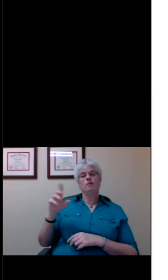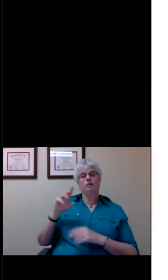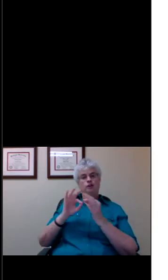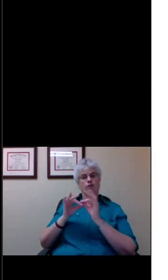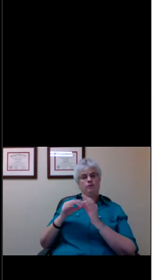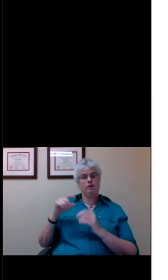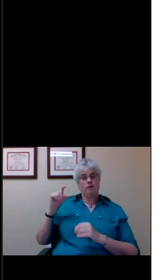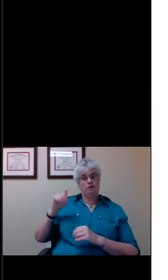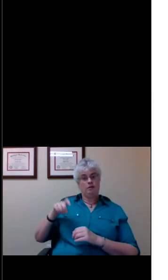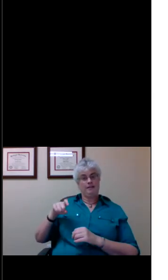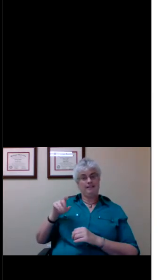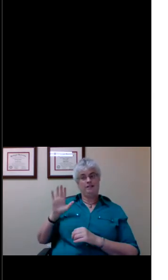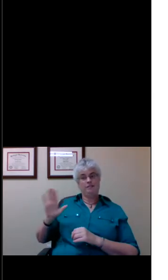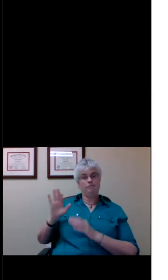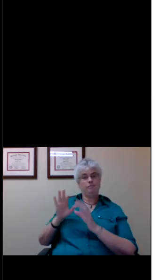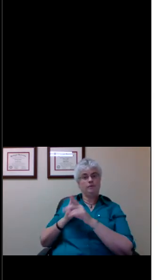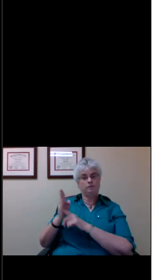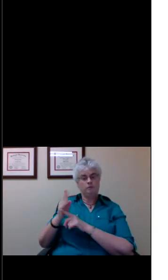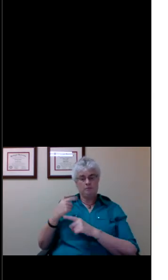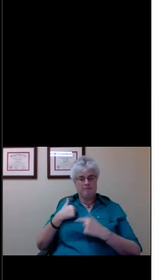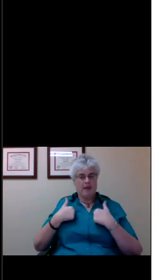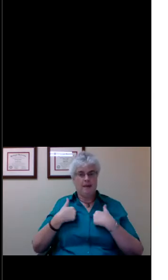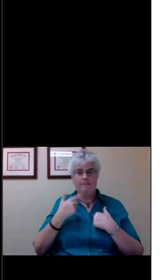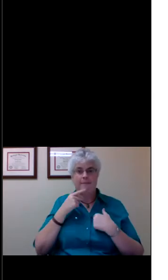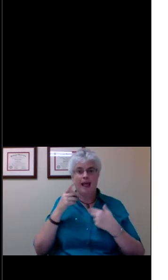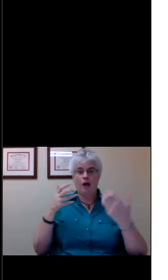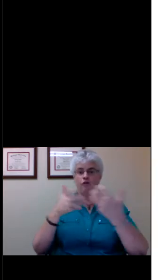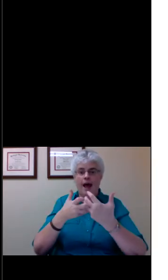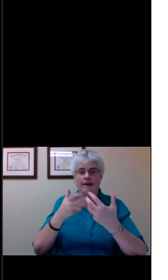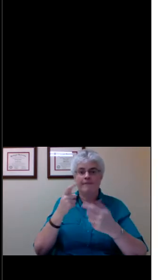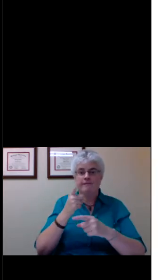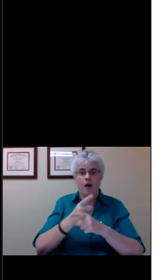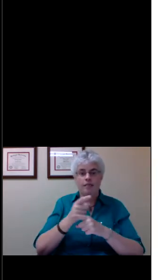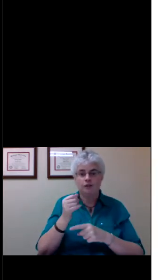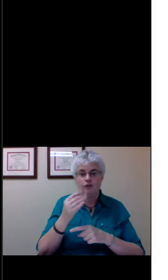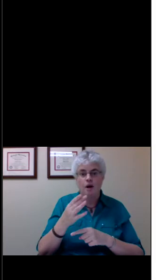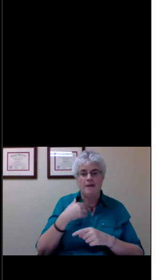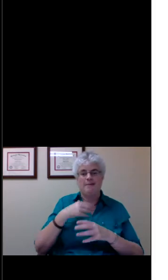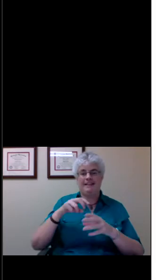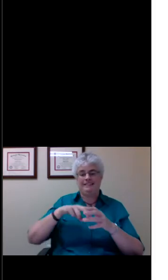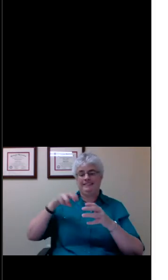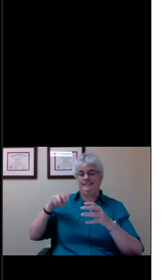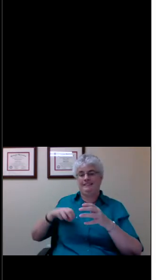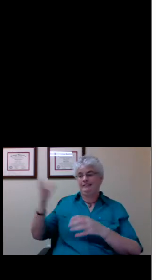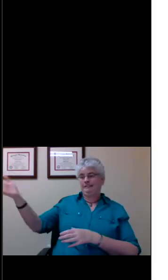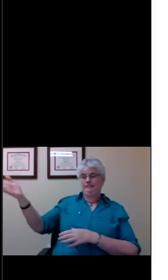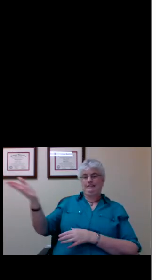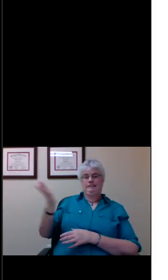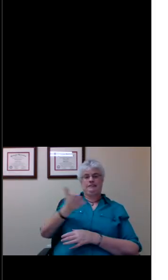greatly. The interpreter may feel like they're not the right person for the job